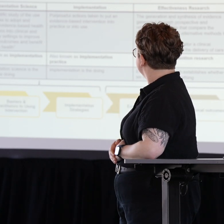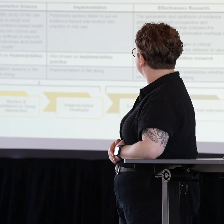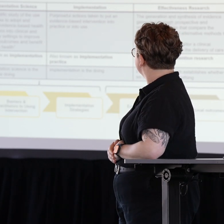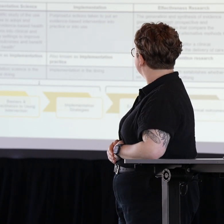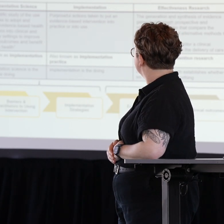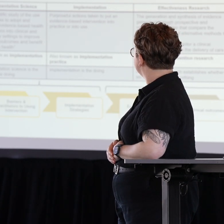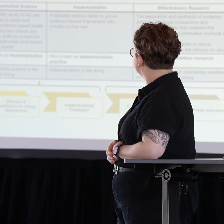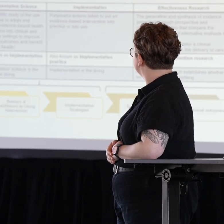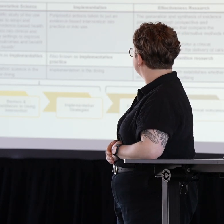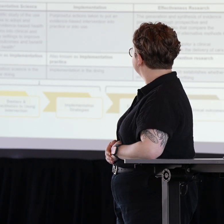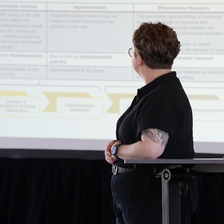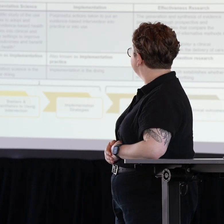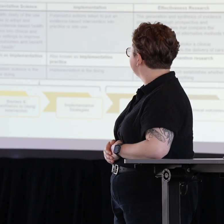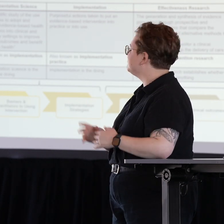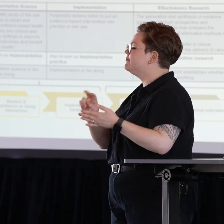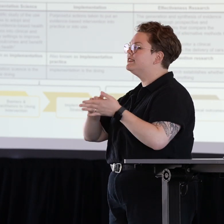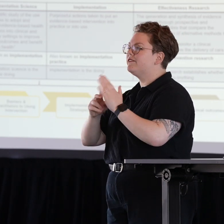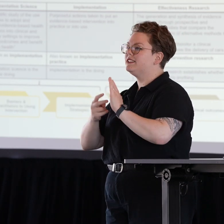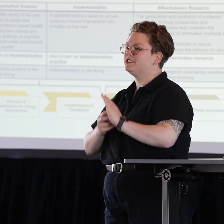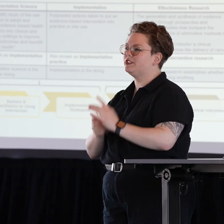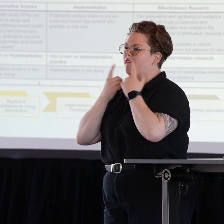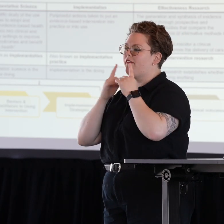definition of effectiveness research, which really refers to